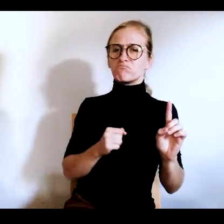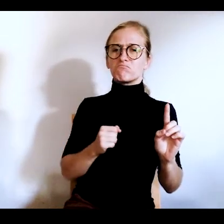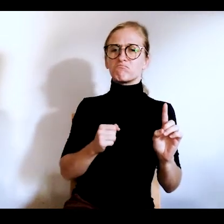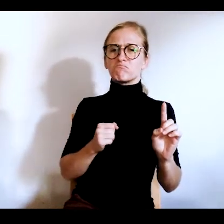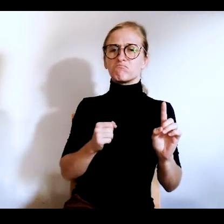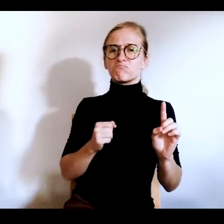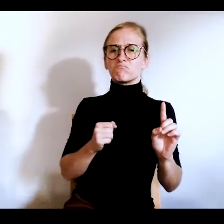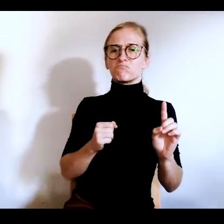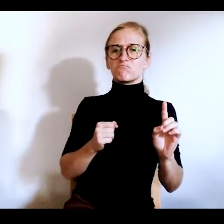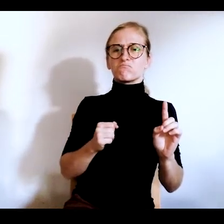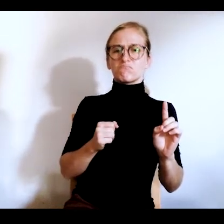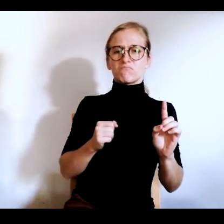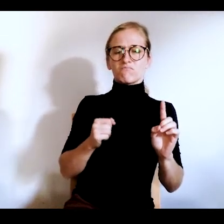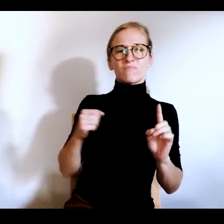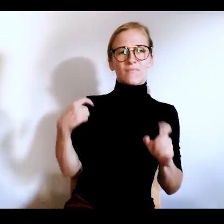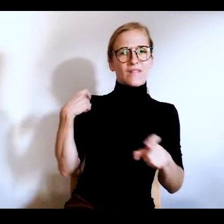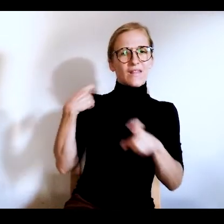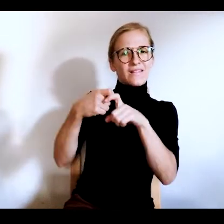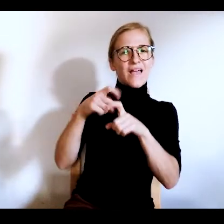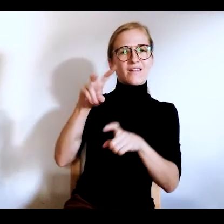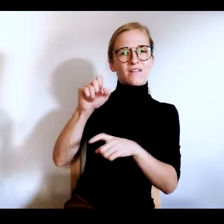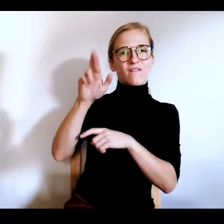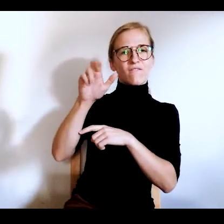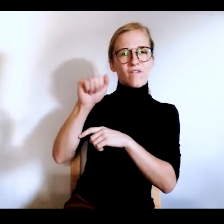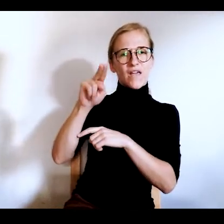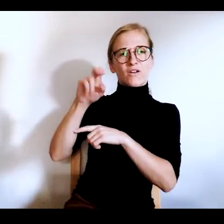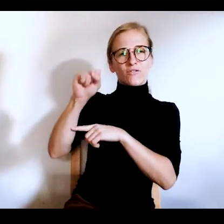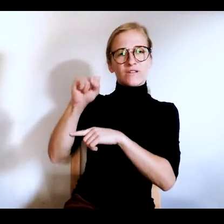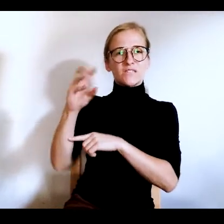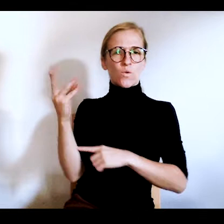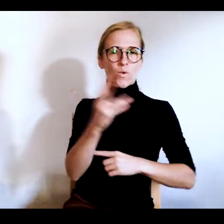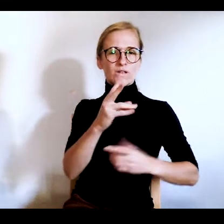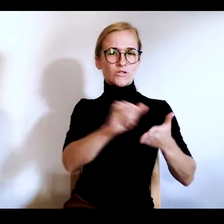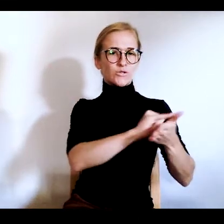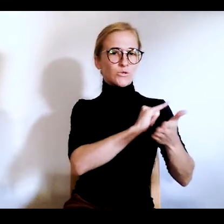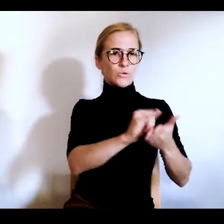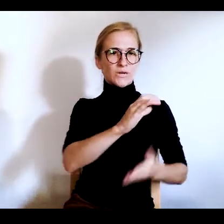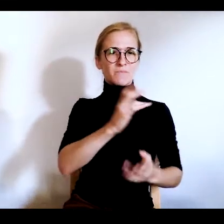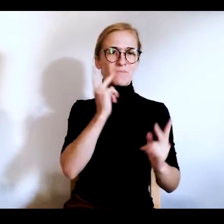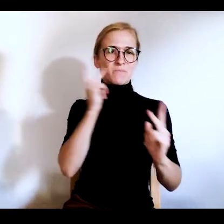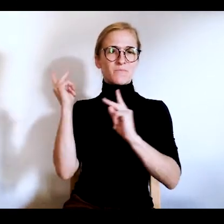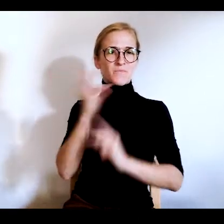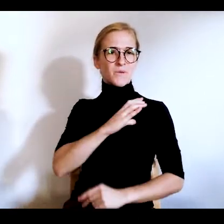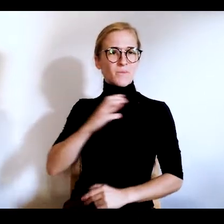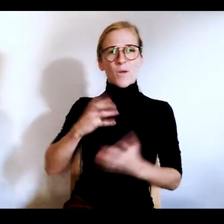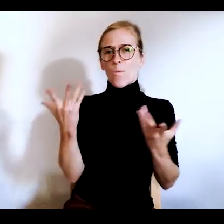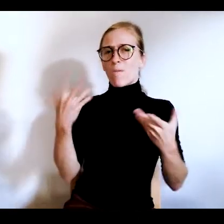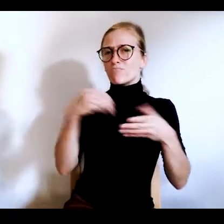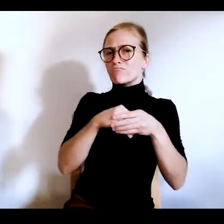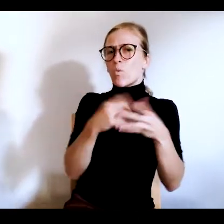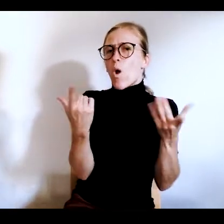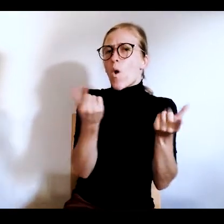of the Hispanic Veterans of Western NY Memorial Committee? And what services do you offer?